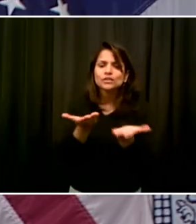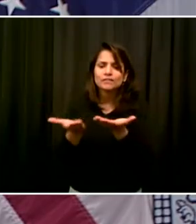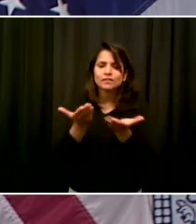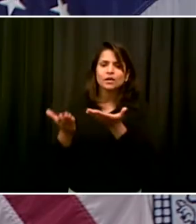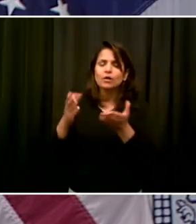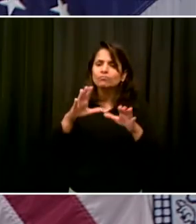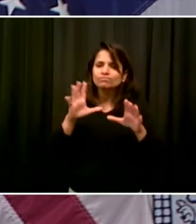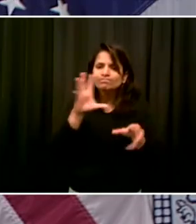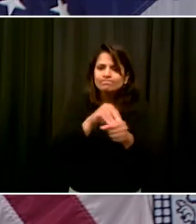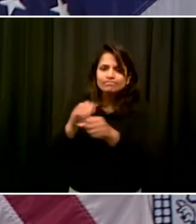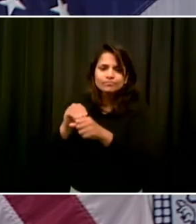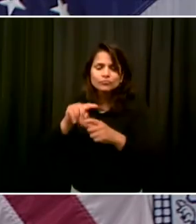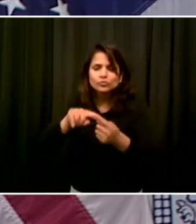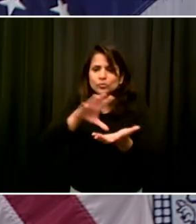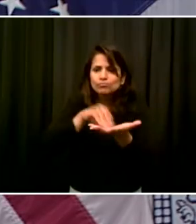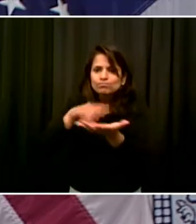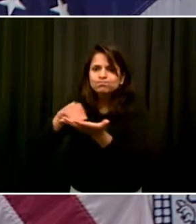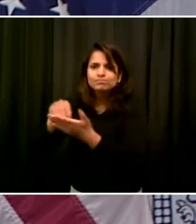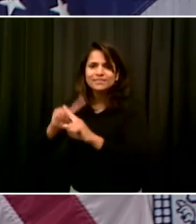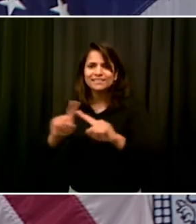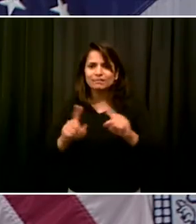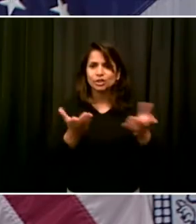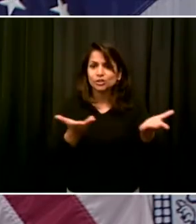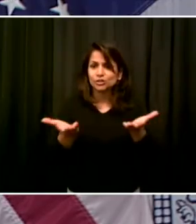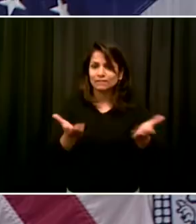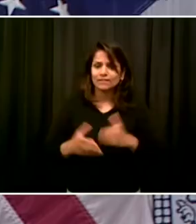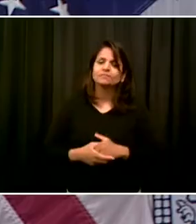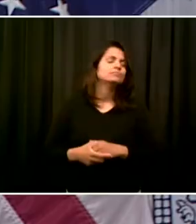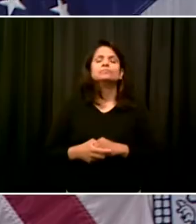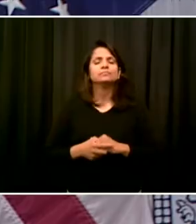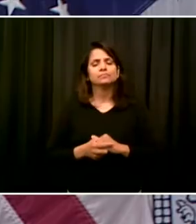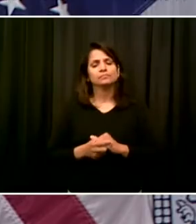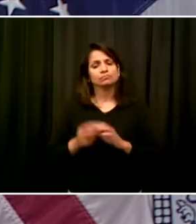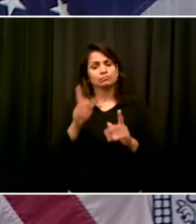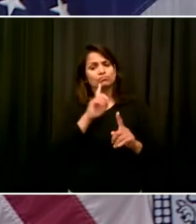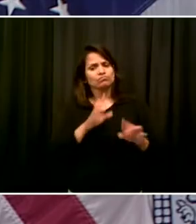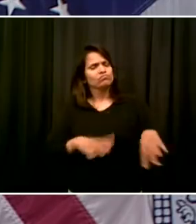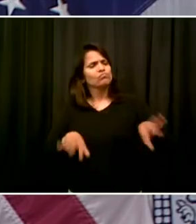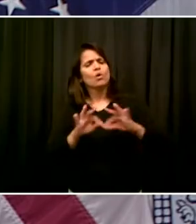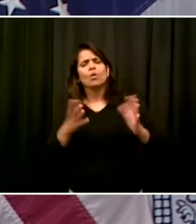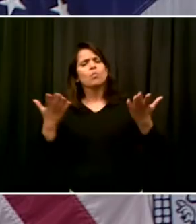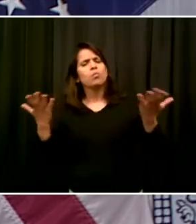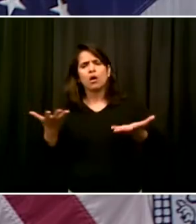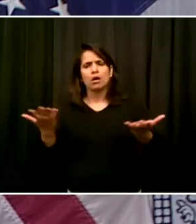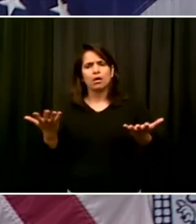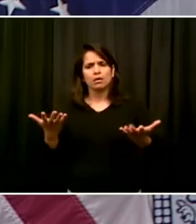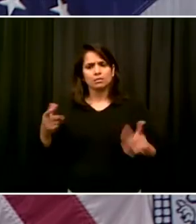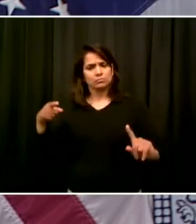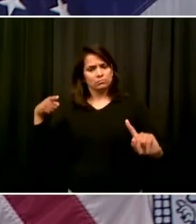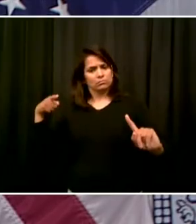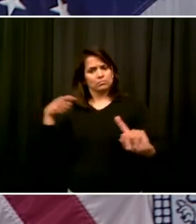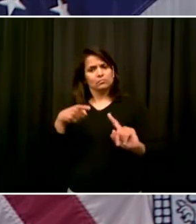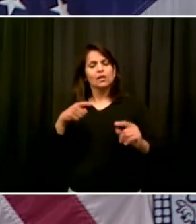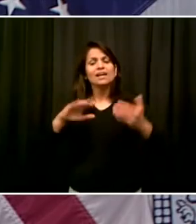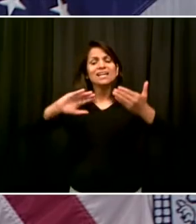WILL BE SERVED THIS SUMMER WITH ONE INITIATIVE OR THE OTHER INCLUDING SUMMER YOUTH EMPLOYEMNT . MELANIE WILL GO OVER DETAILS IN A MOMENT.